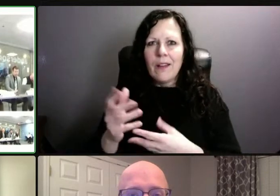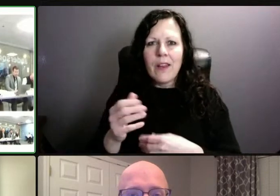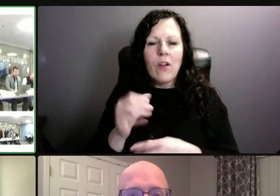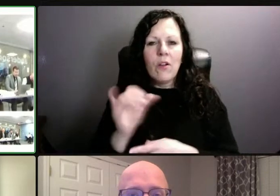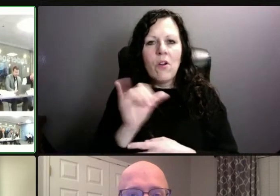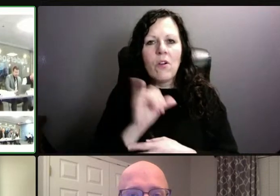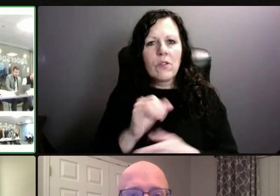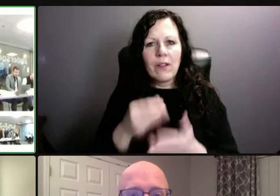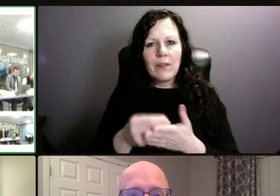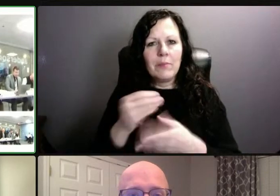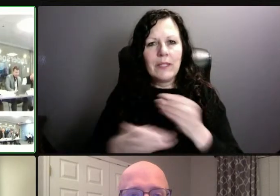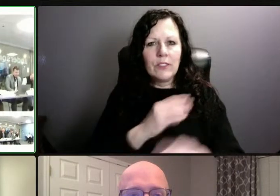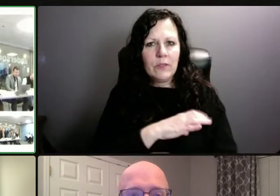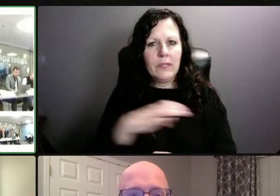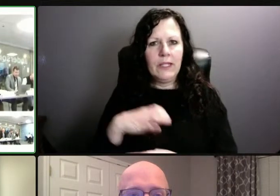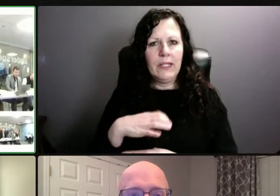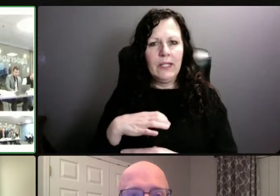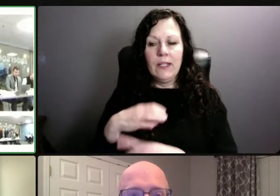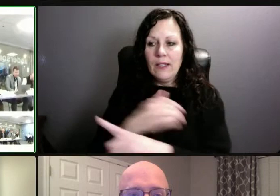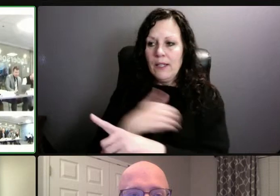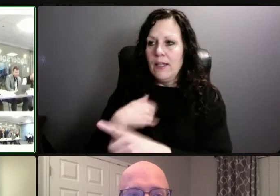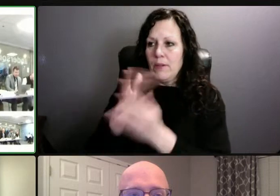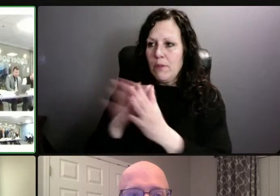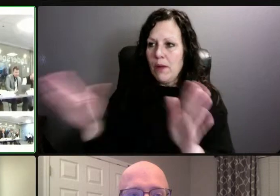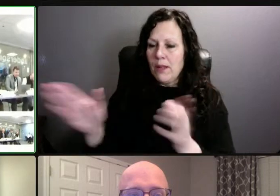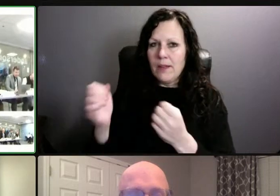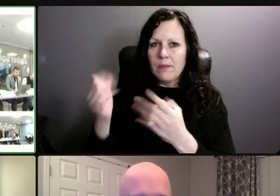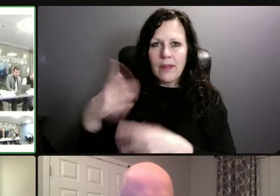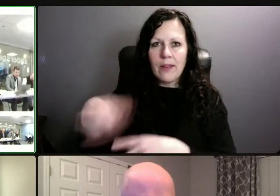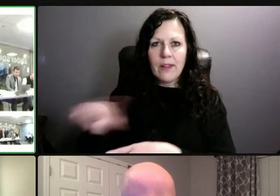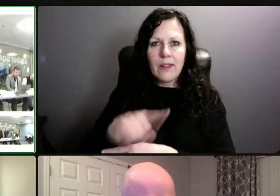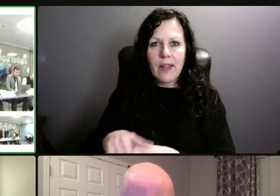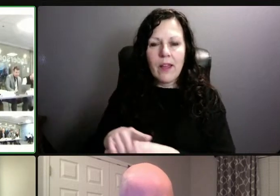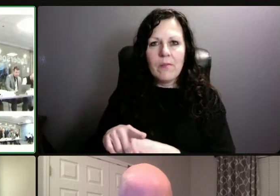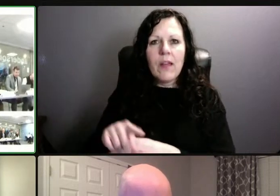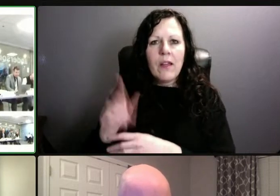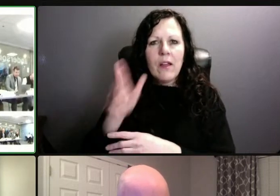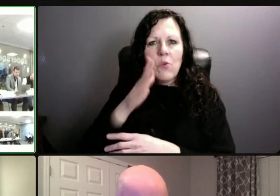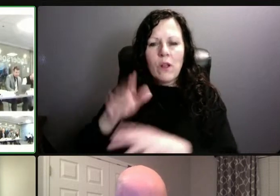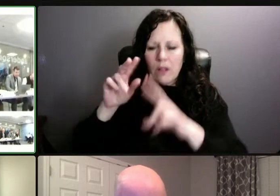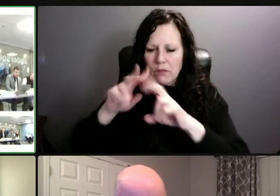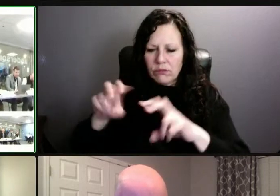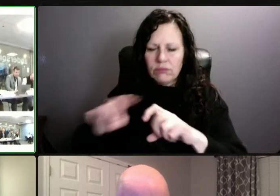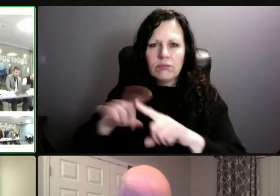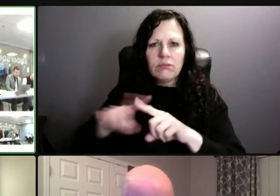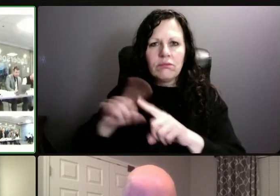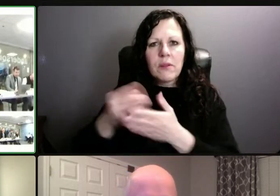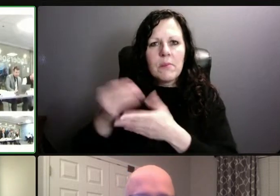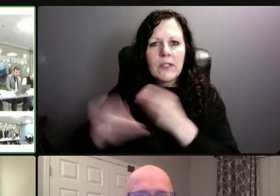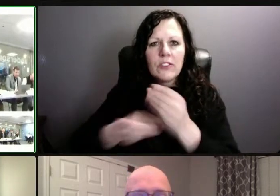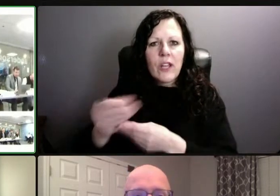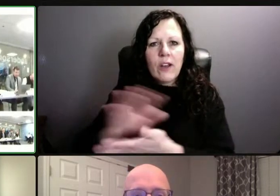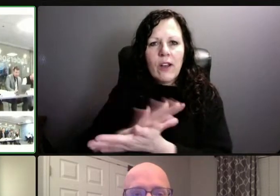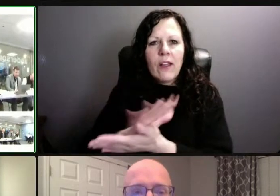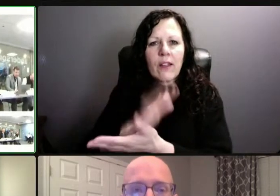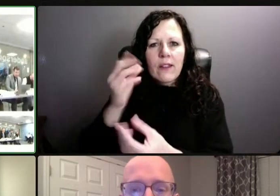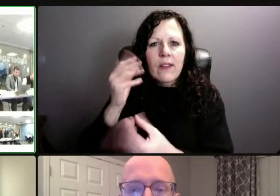FROM THE PUBLIC AND ALSO OUR BUDGET COMMITTEE.